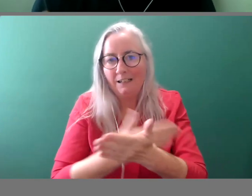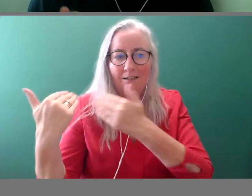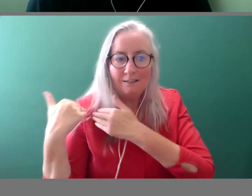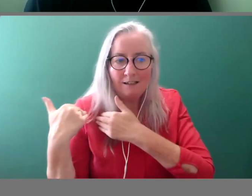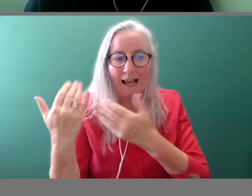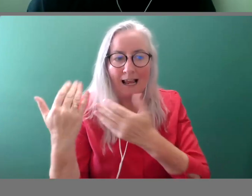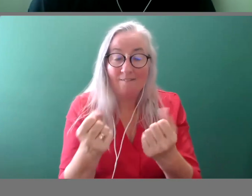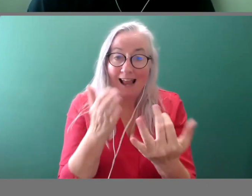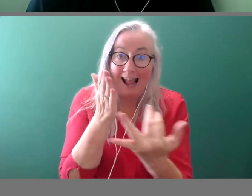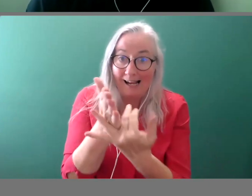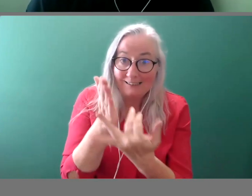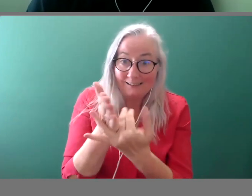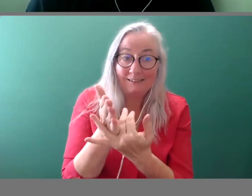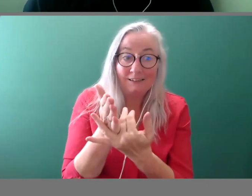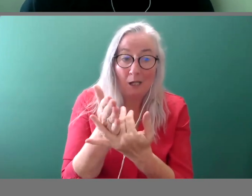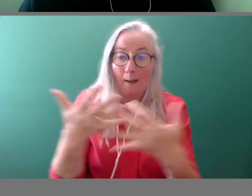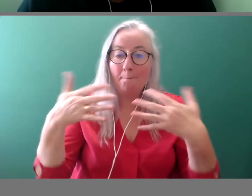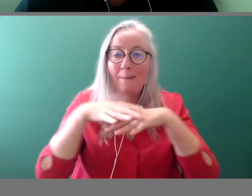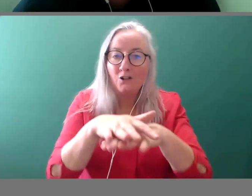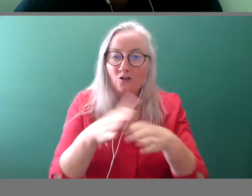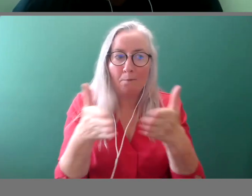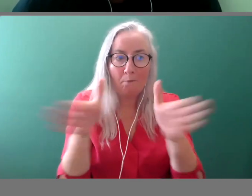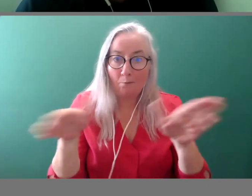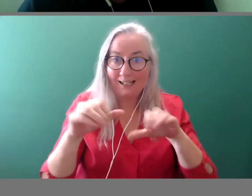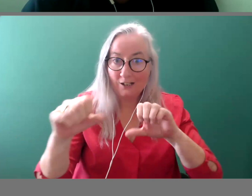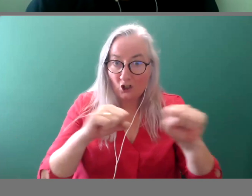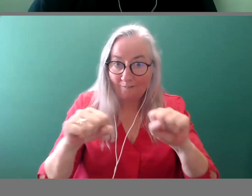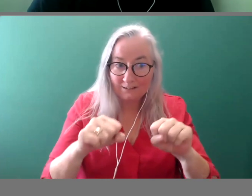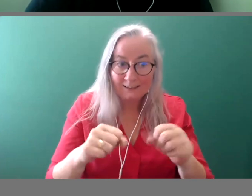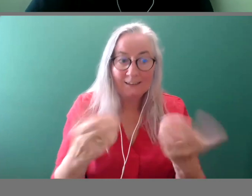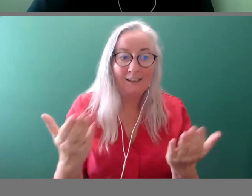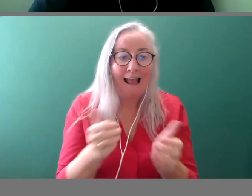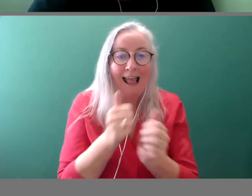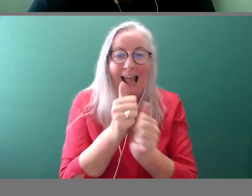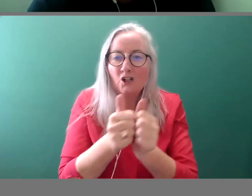access to mainstream public services. And action to support access to public